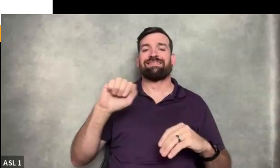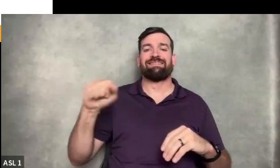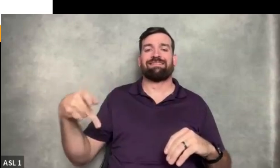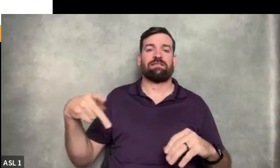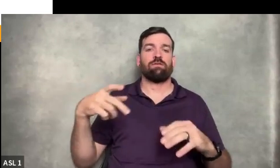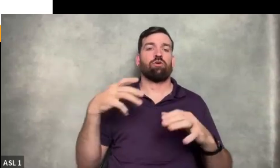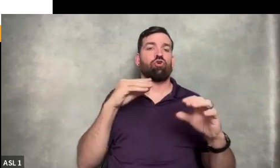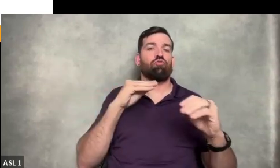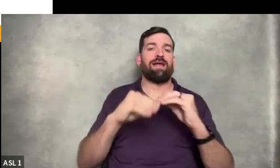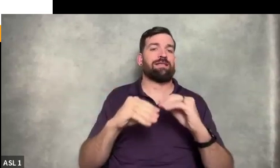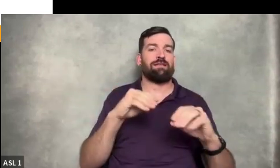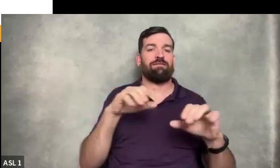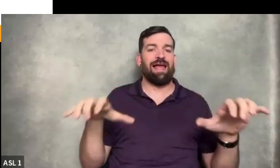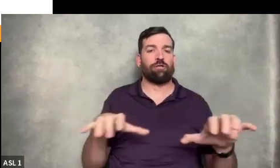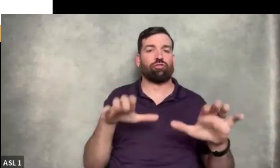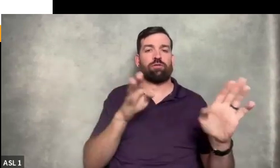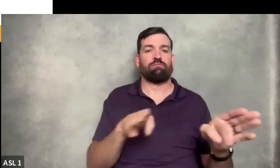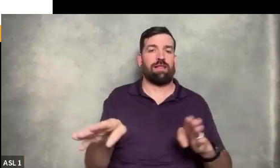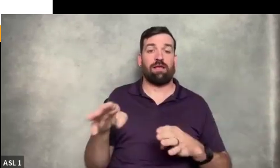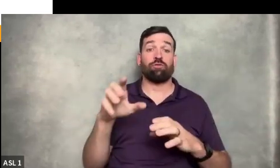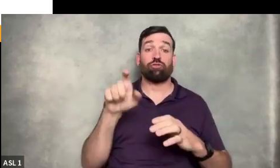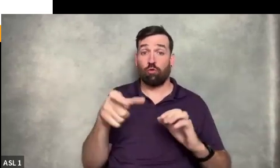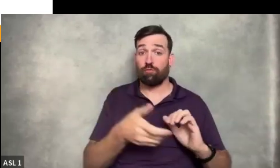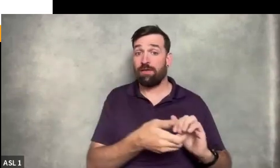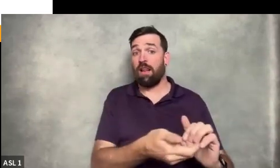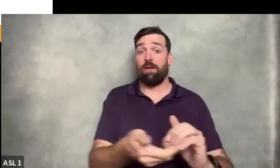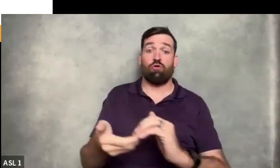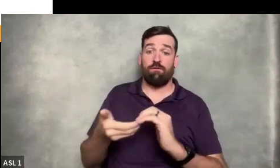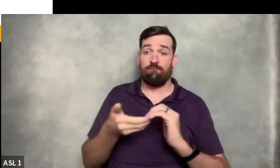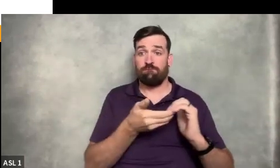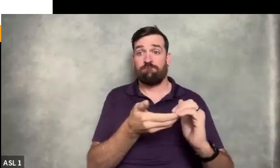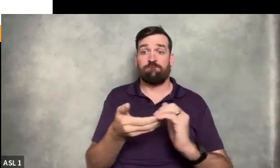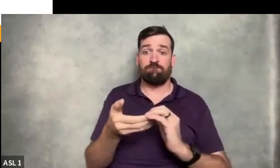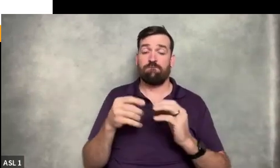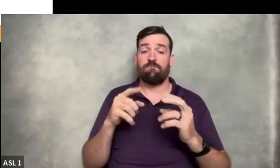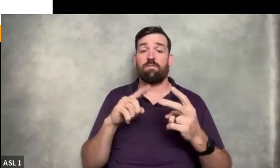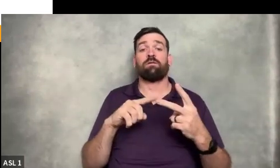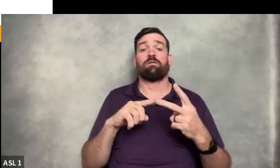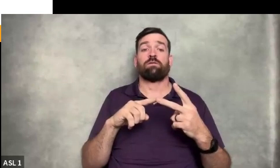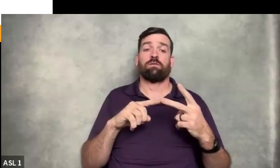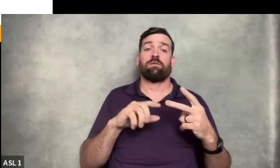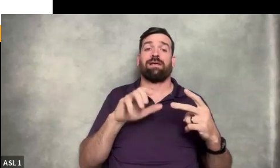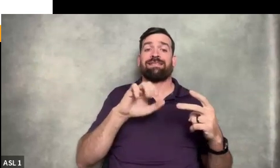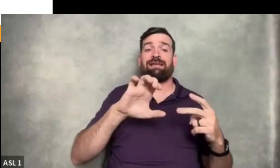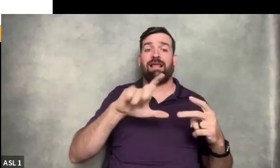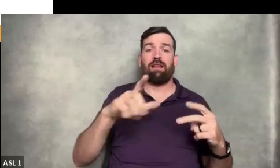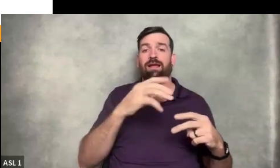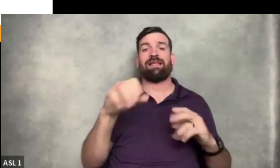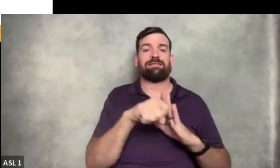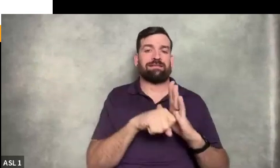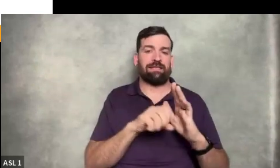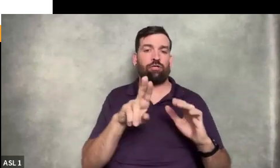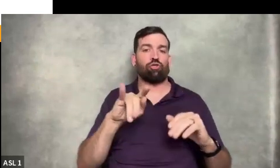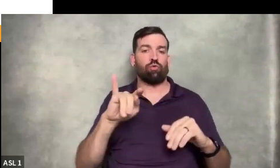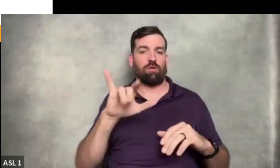process is intended to be collaborative. The state unit on aging and ACL will jointly identify